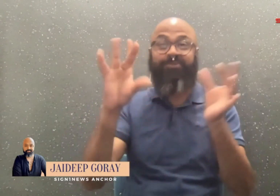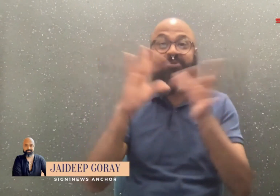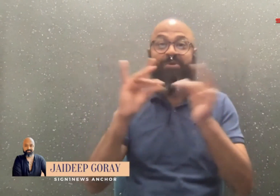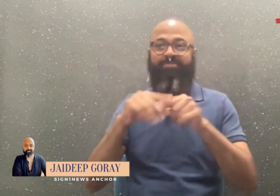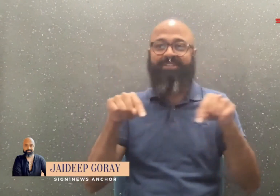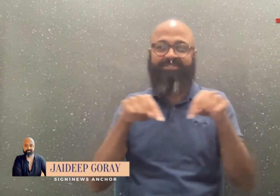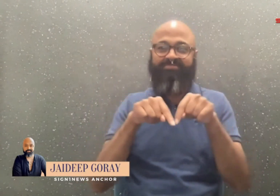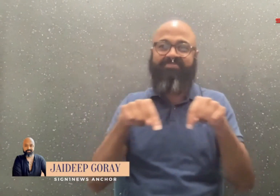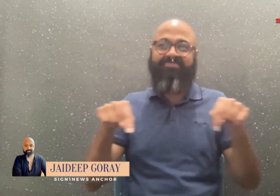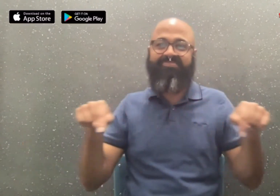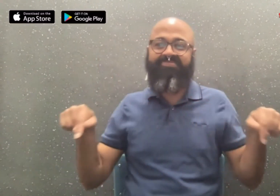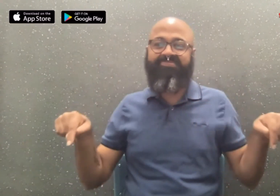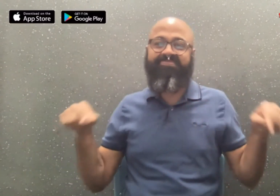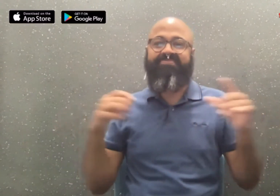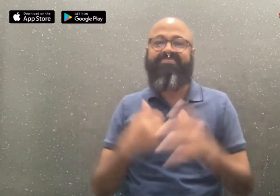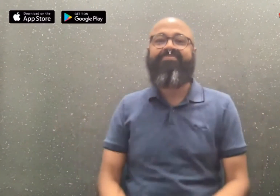we may add it at the bottom of the screen.